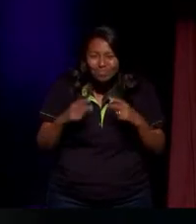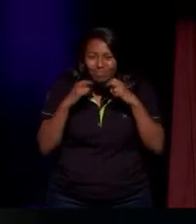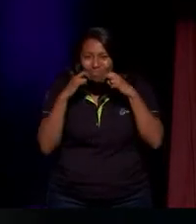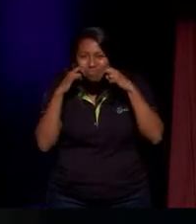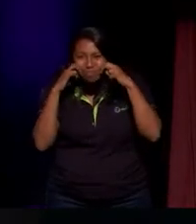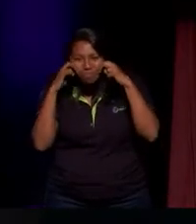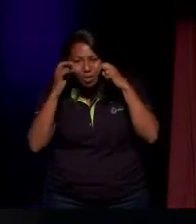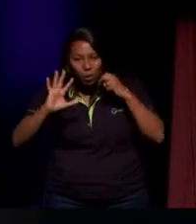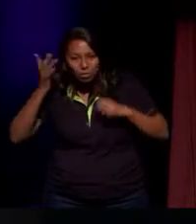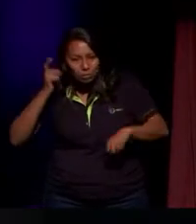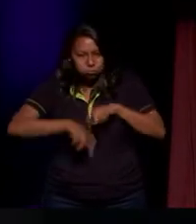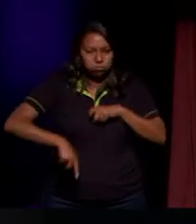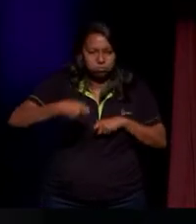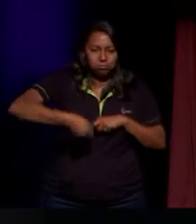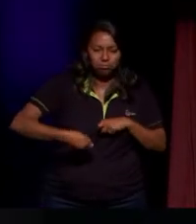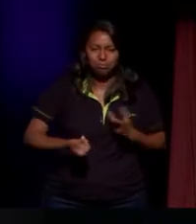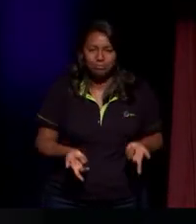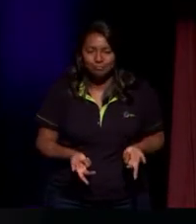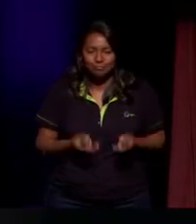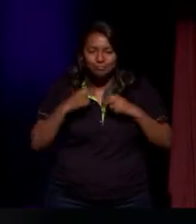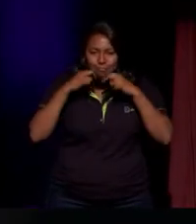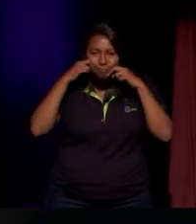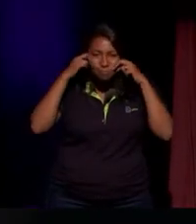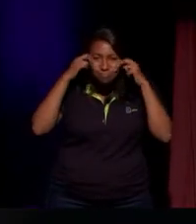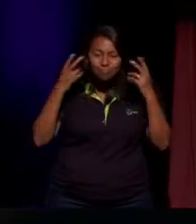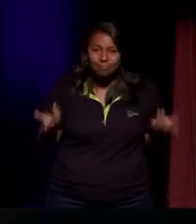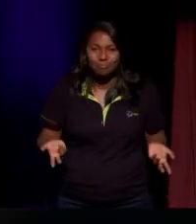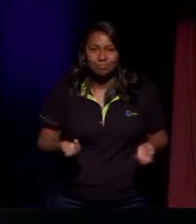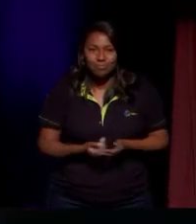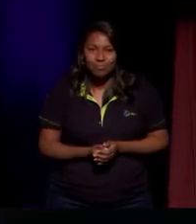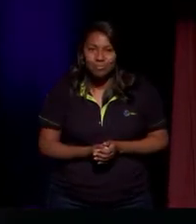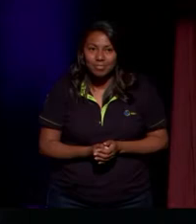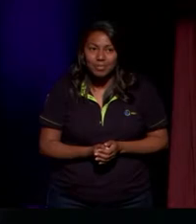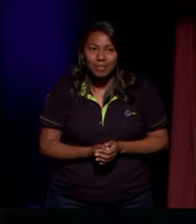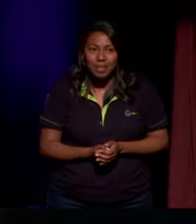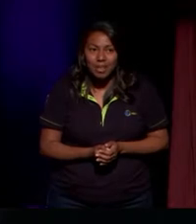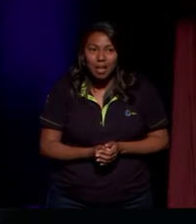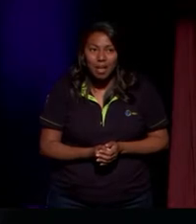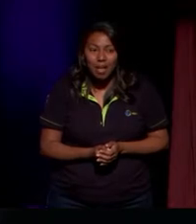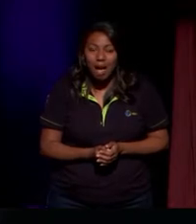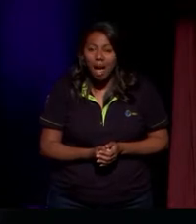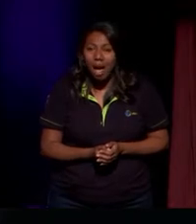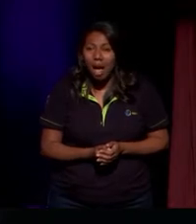And many end up not getting married, because when they lose their virginity, they can no longer marry